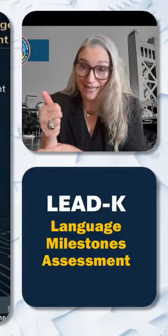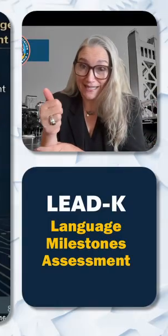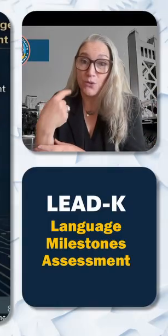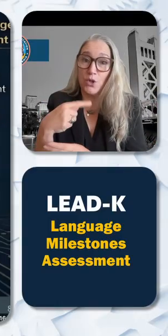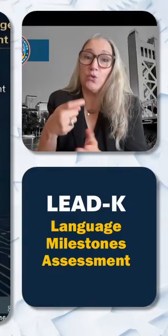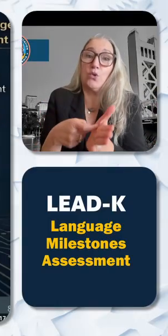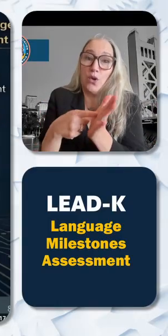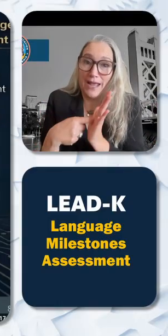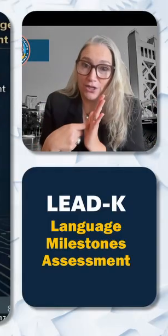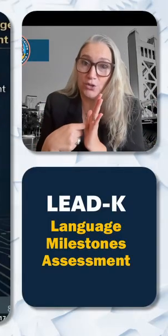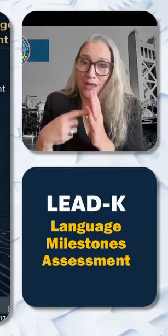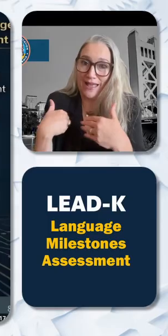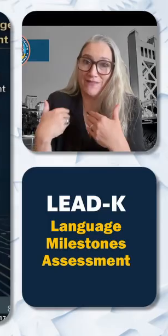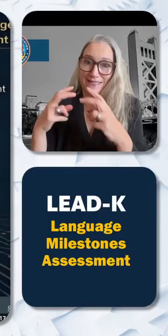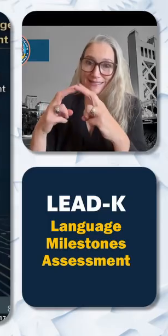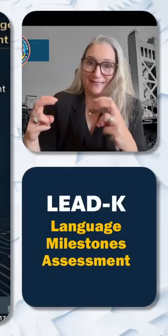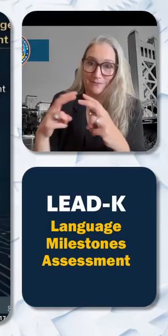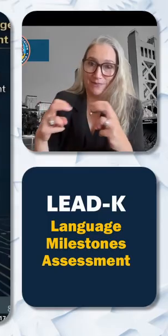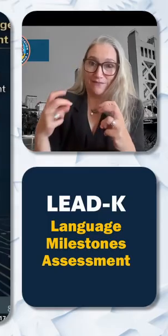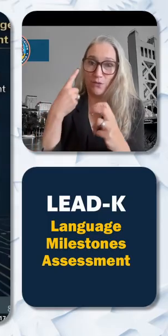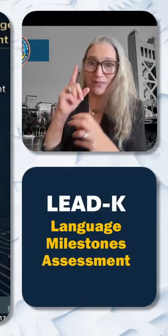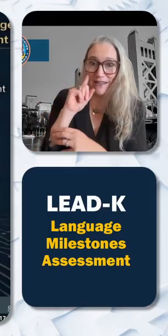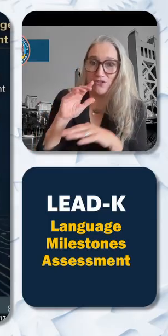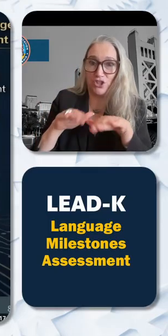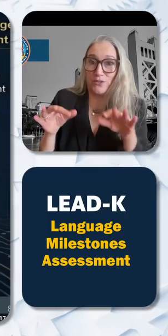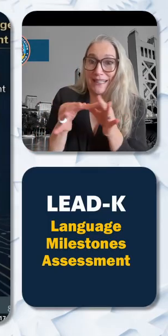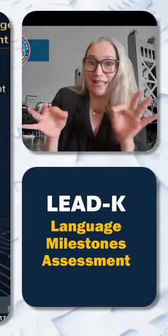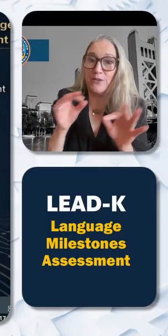Aligned with everything else you see here on the screen.